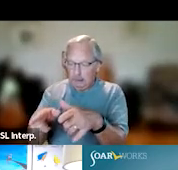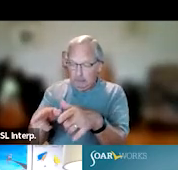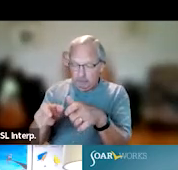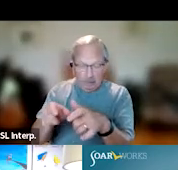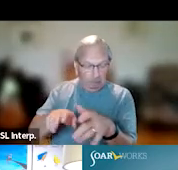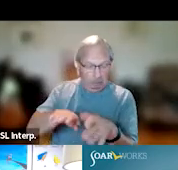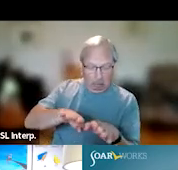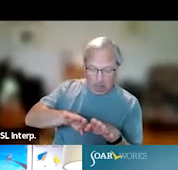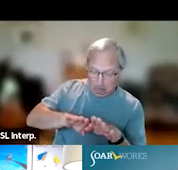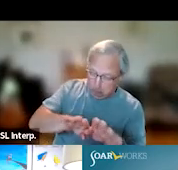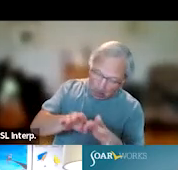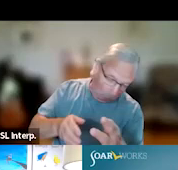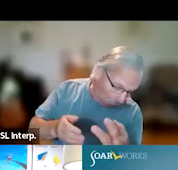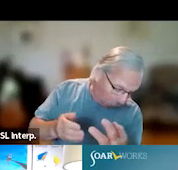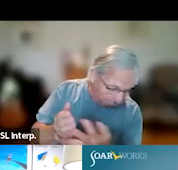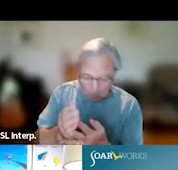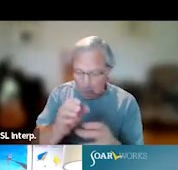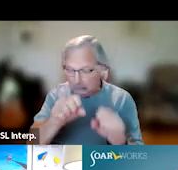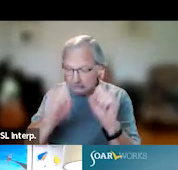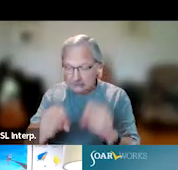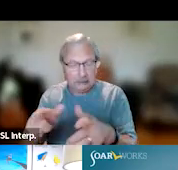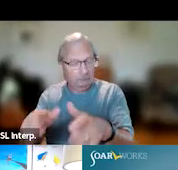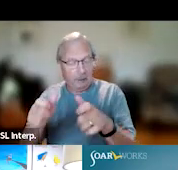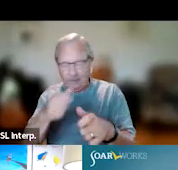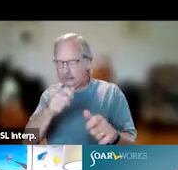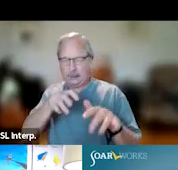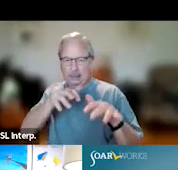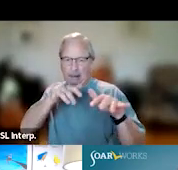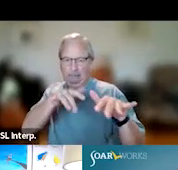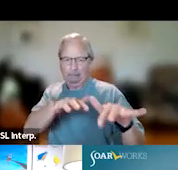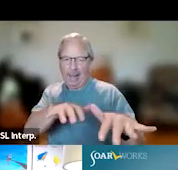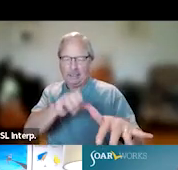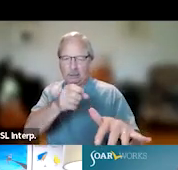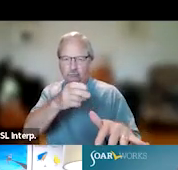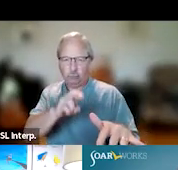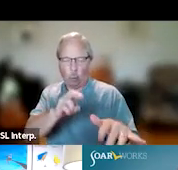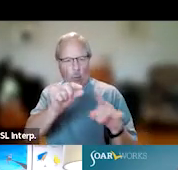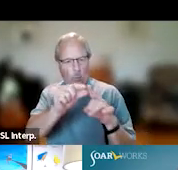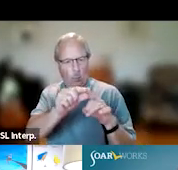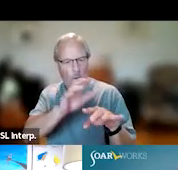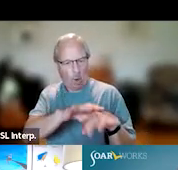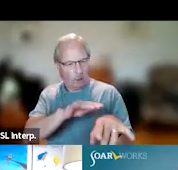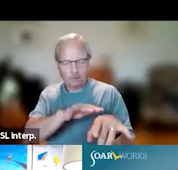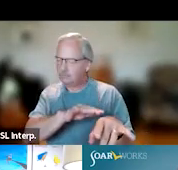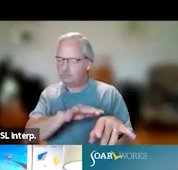through the system faster because there's this magic SOAR word on it. It's making its way through the system faster